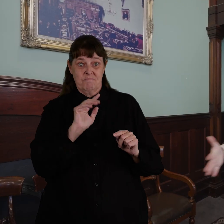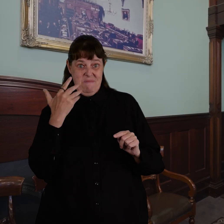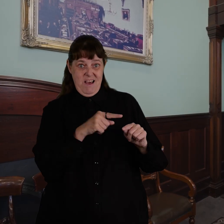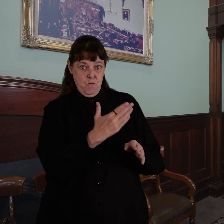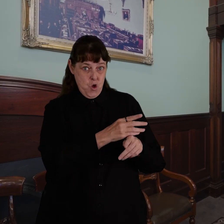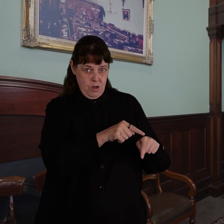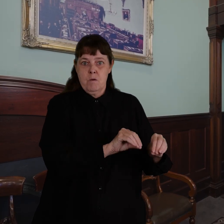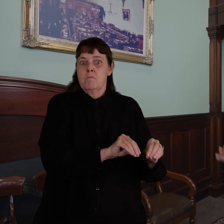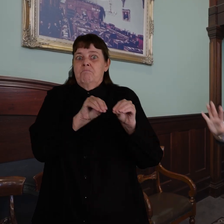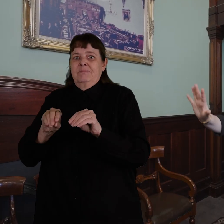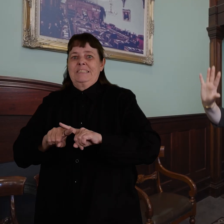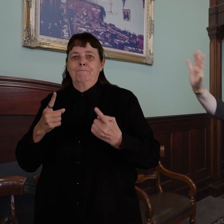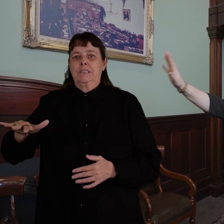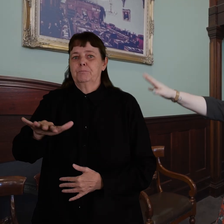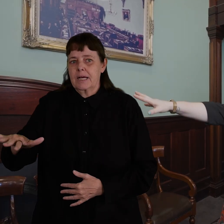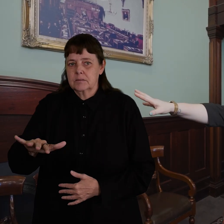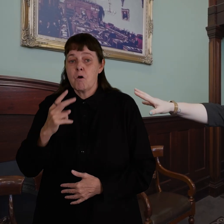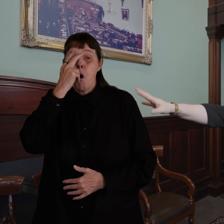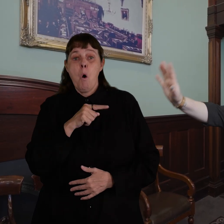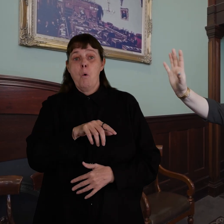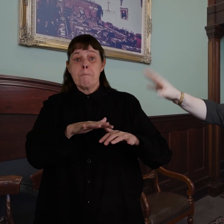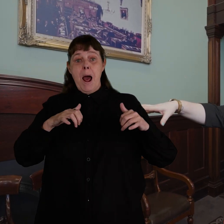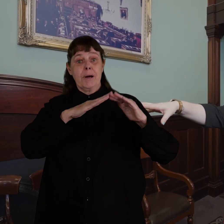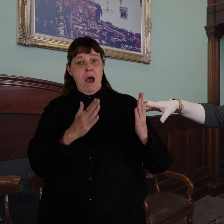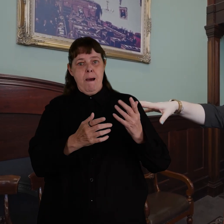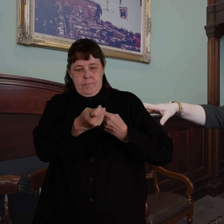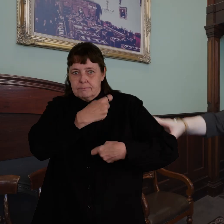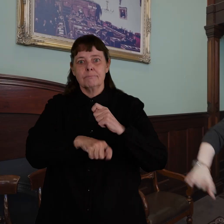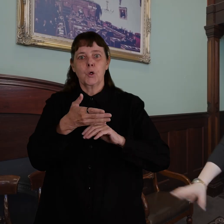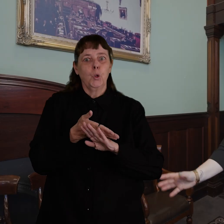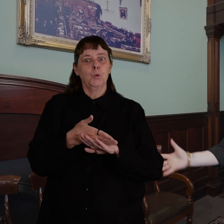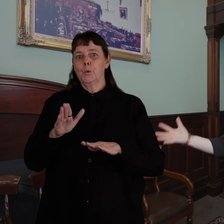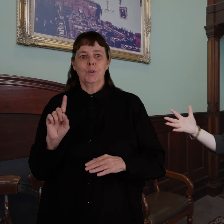that was working in here moved into a separate space of Old Parliament House,